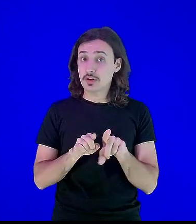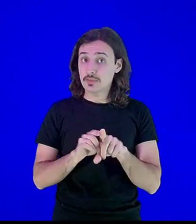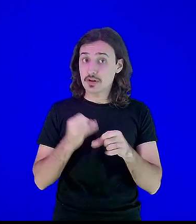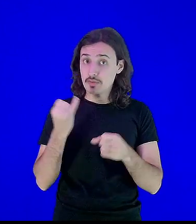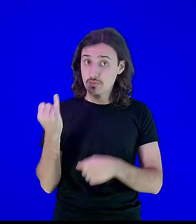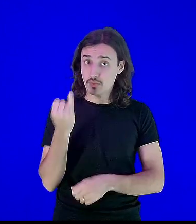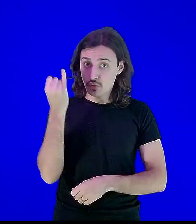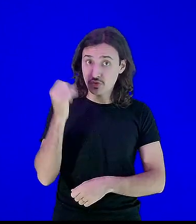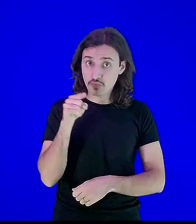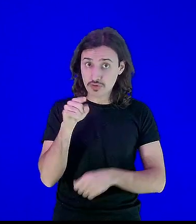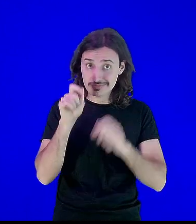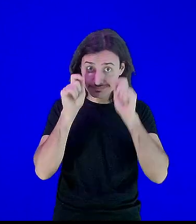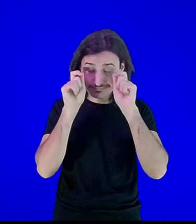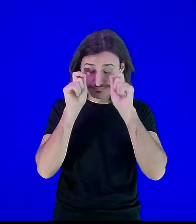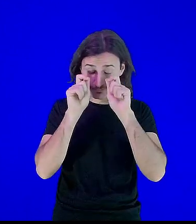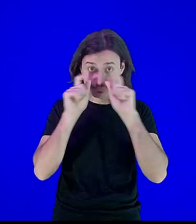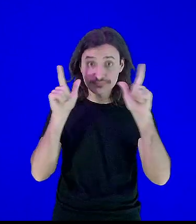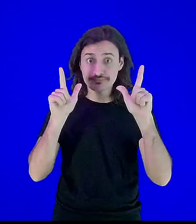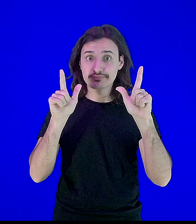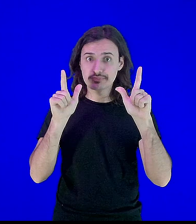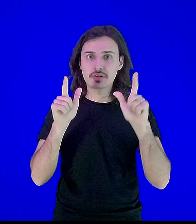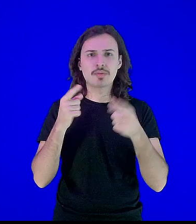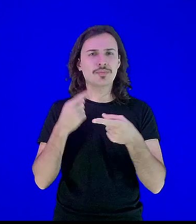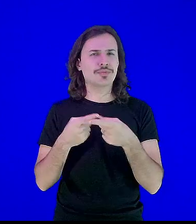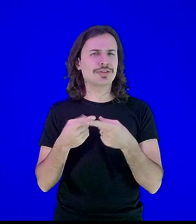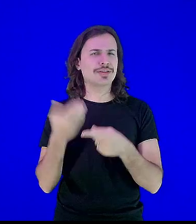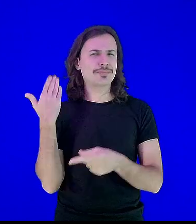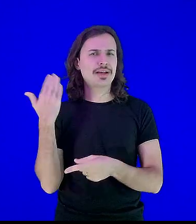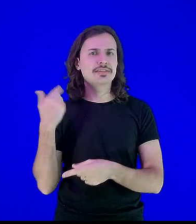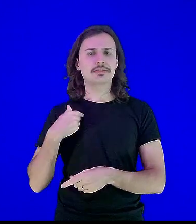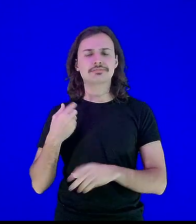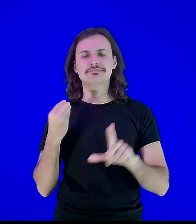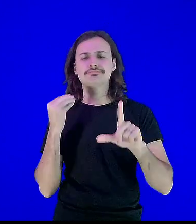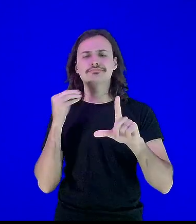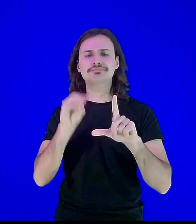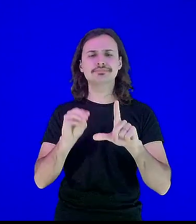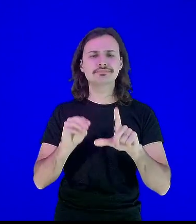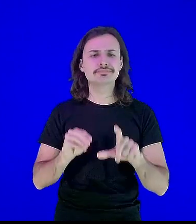recently, it was breaking my application, halting all the page,